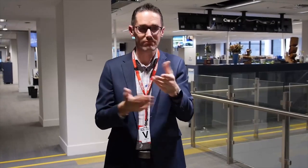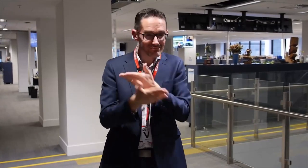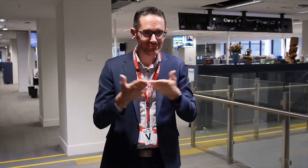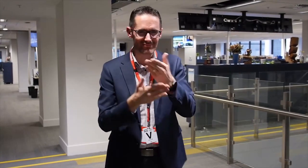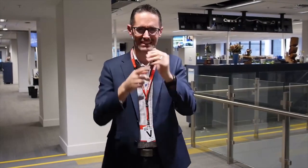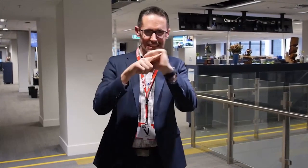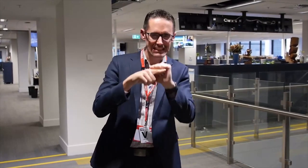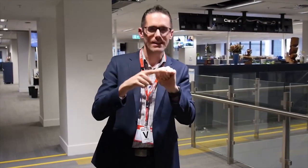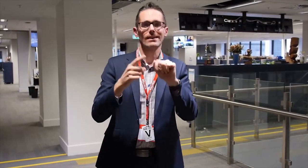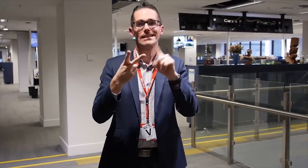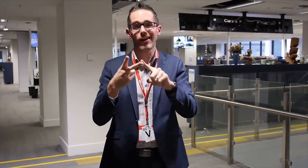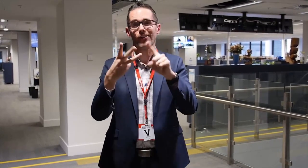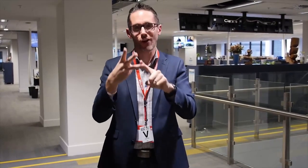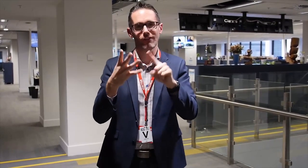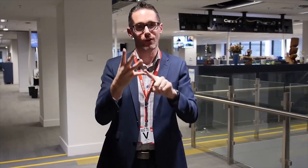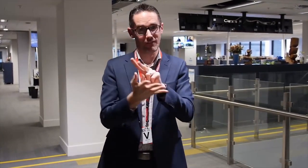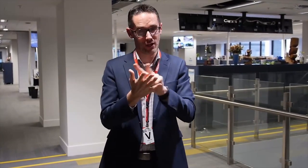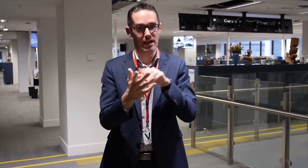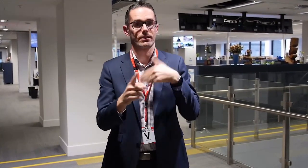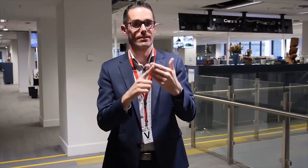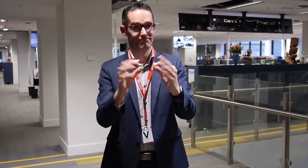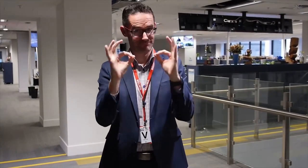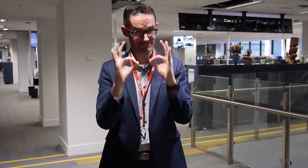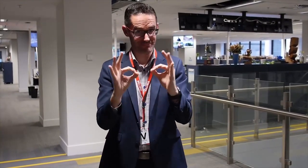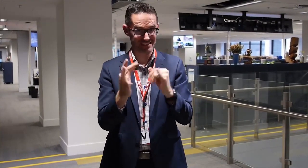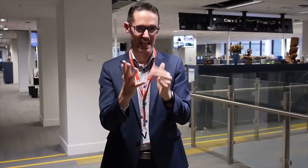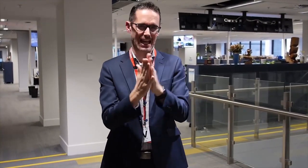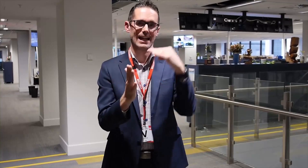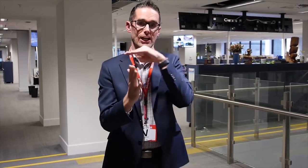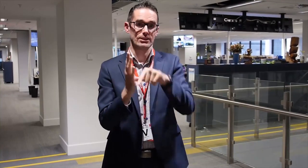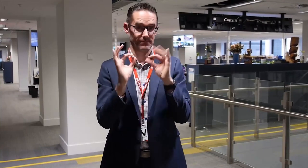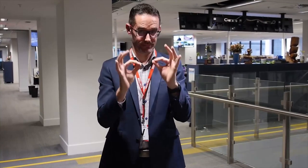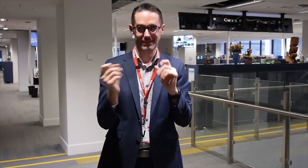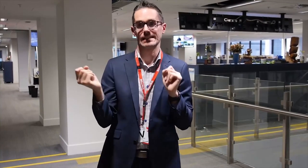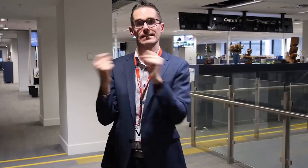how best to present the information accurately in Auslan. Typically, by lunchtime on Sunday we have